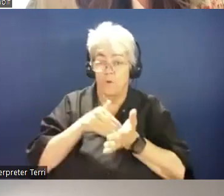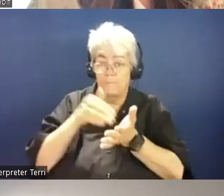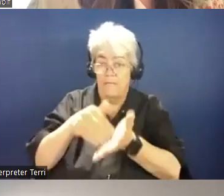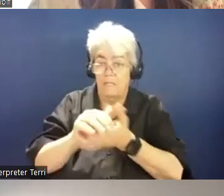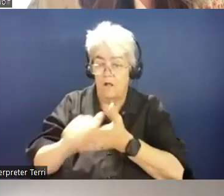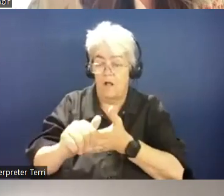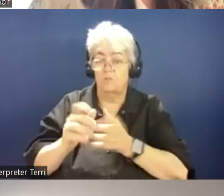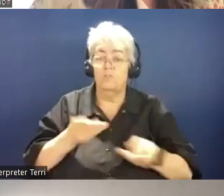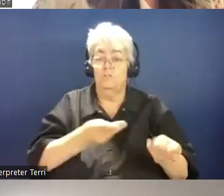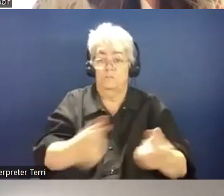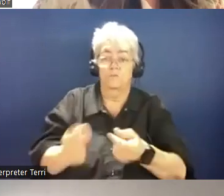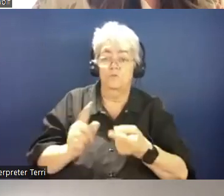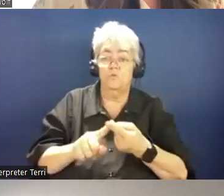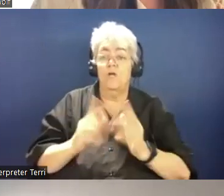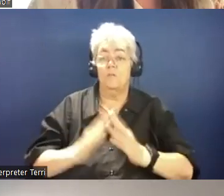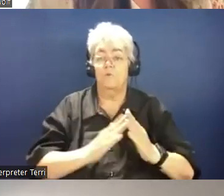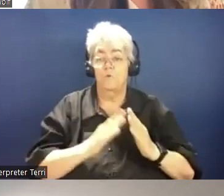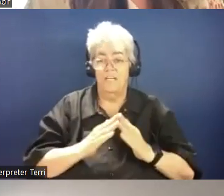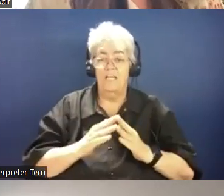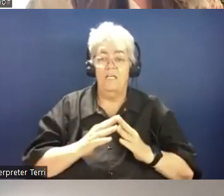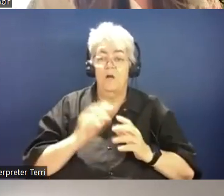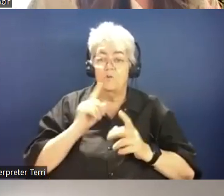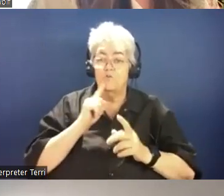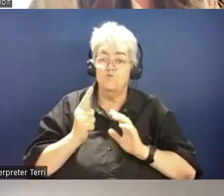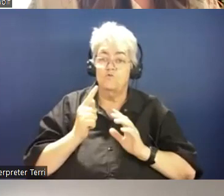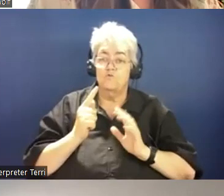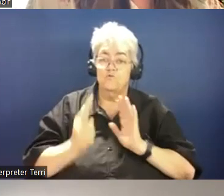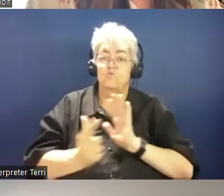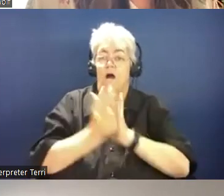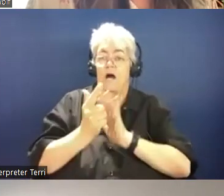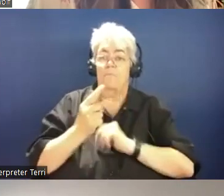Crime Victim Services Program, under the Department of Public Health and Environment.